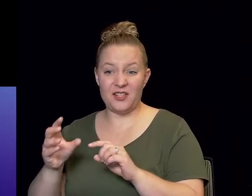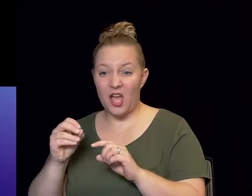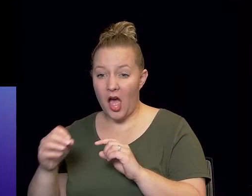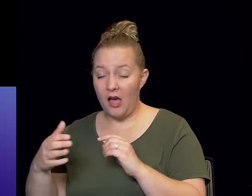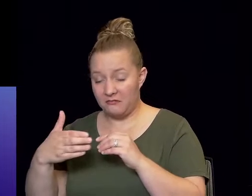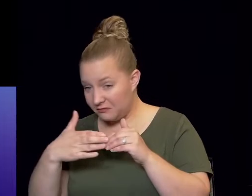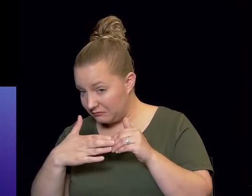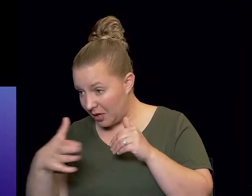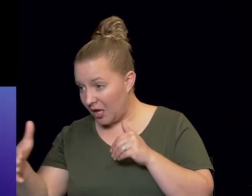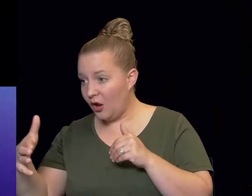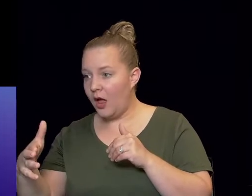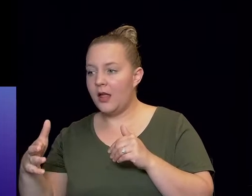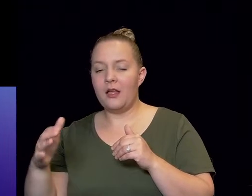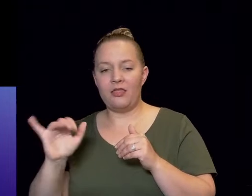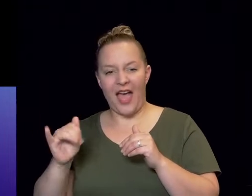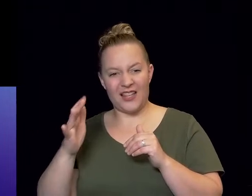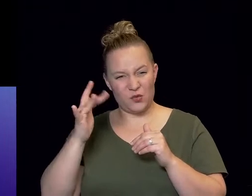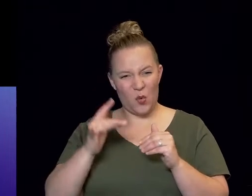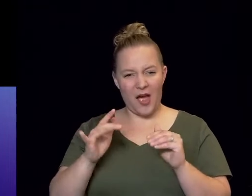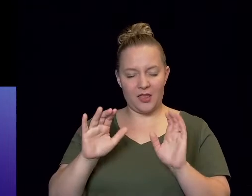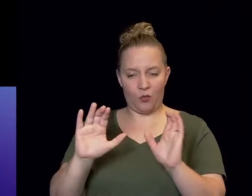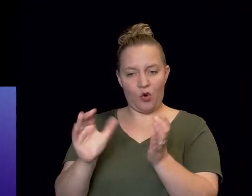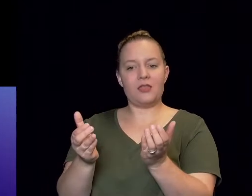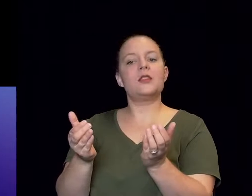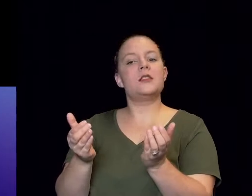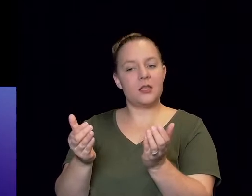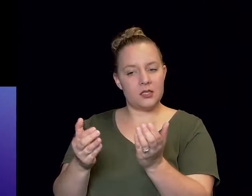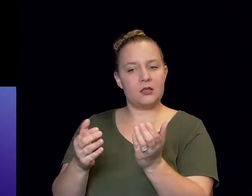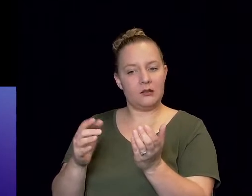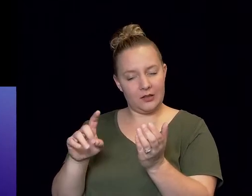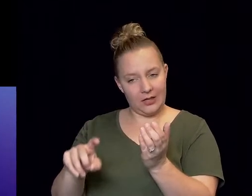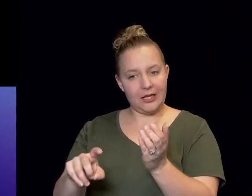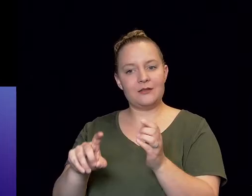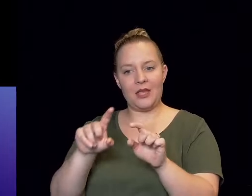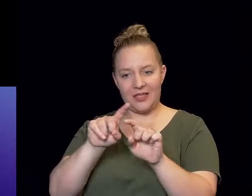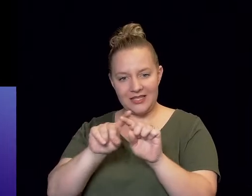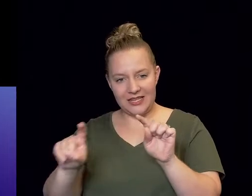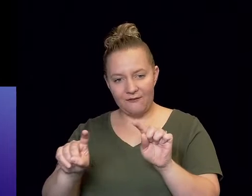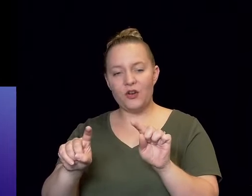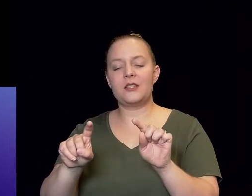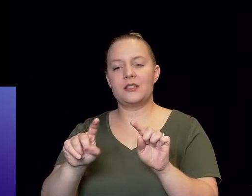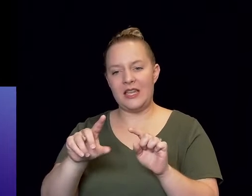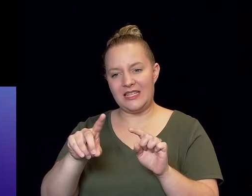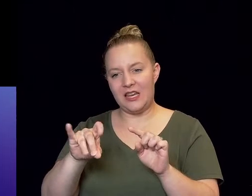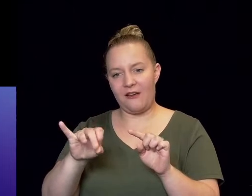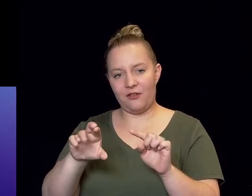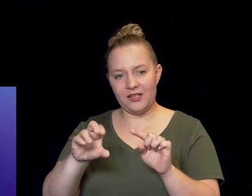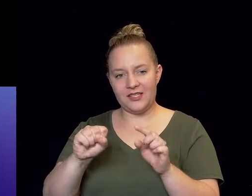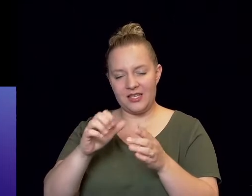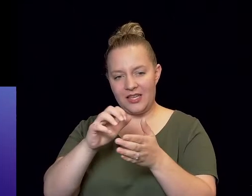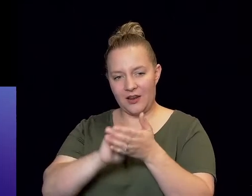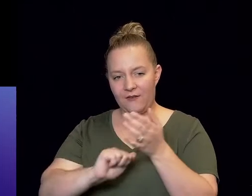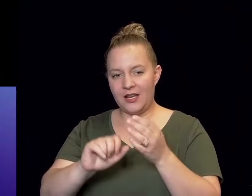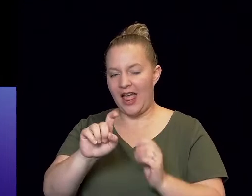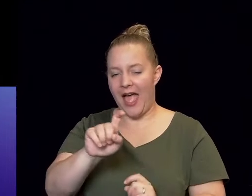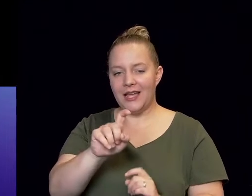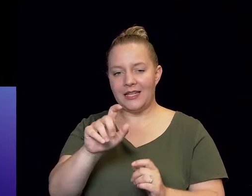that's why in the parentheses, it needs to be the difference of x and 5. So, subtracting and